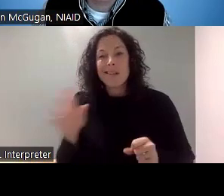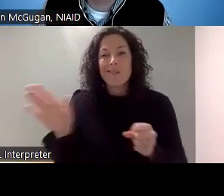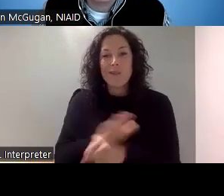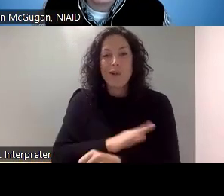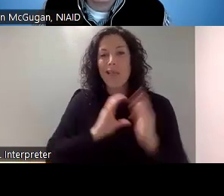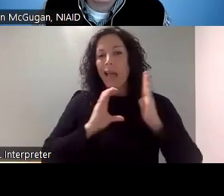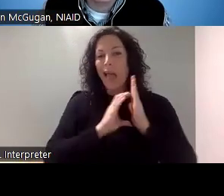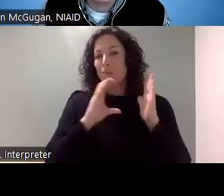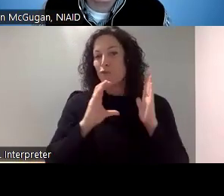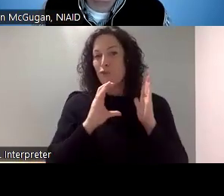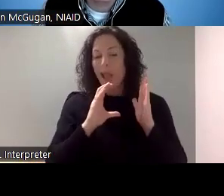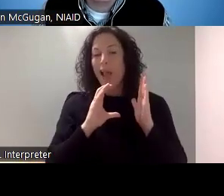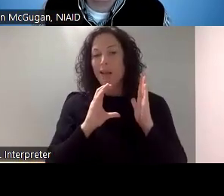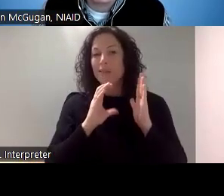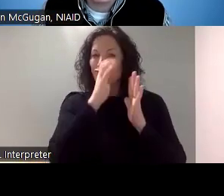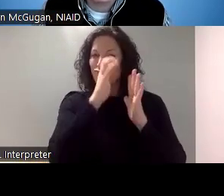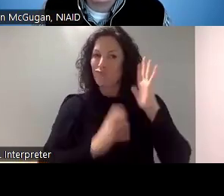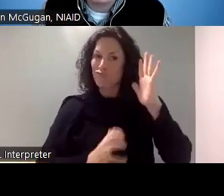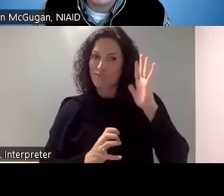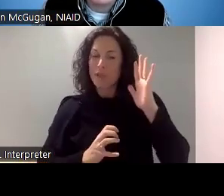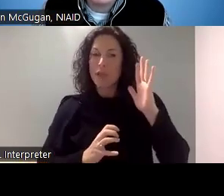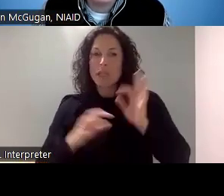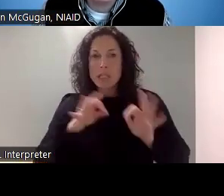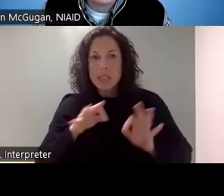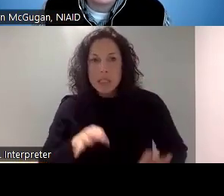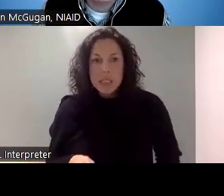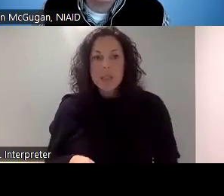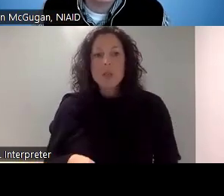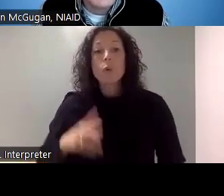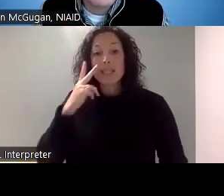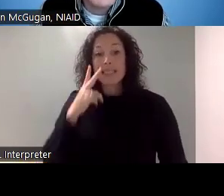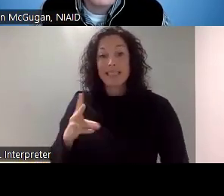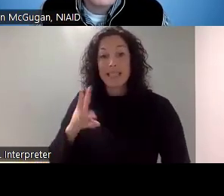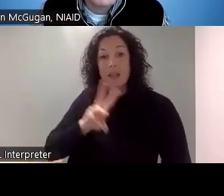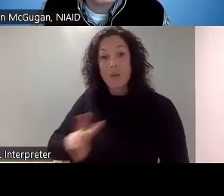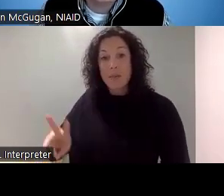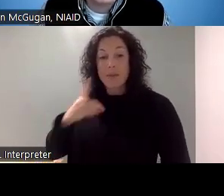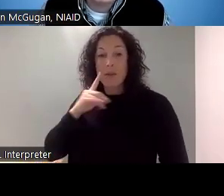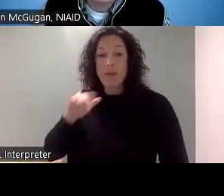You'll be able to see the site of the award and who the collaborators are.